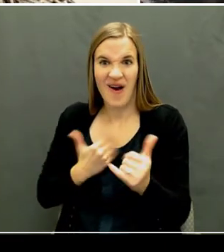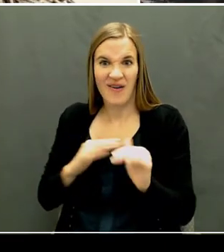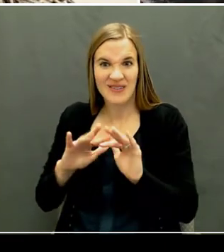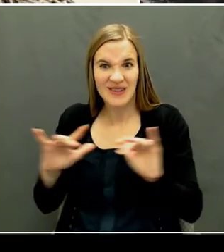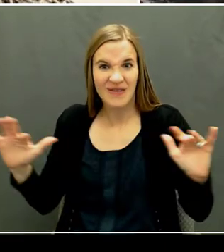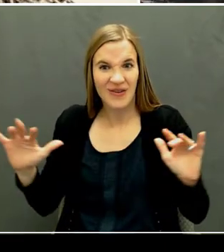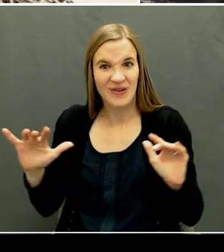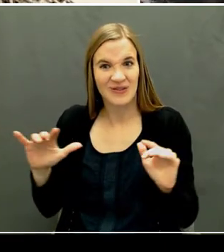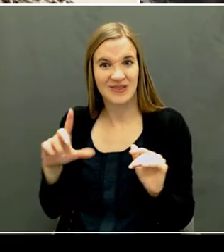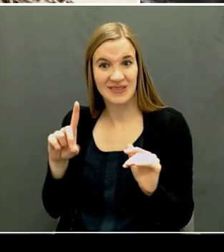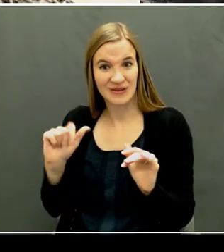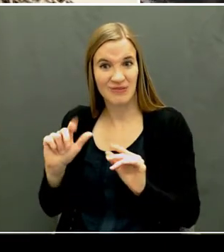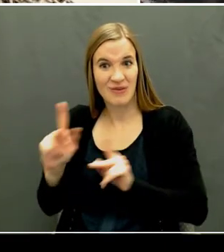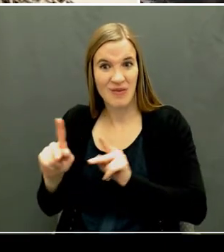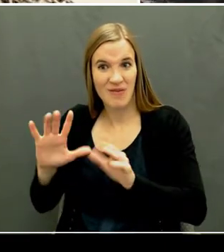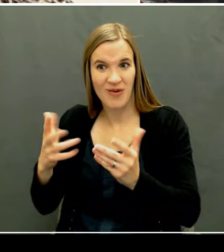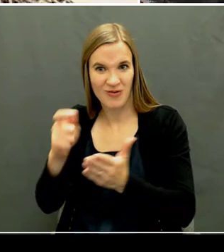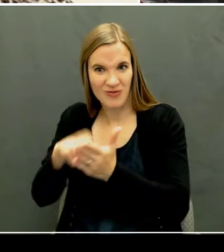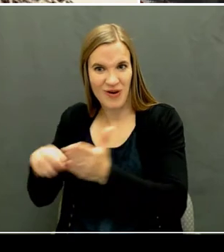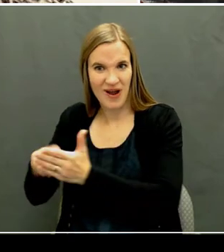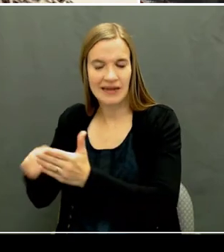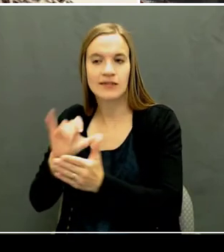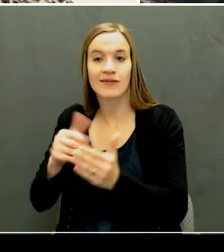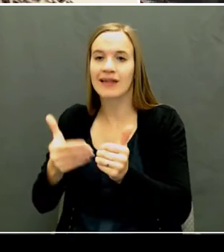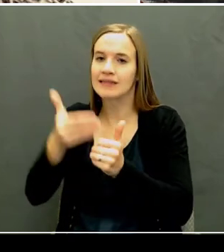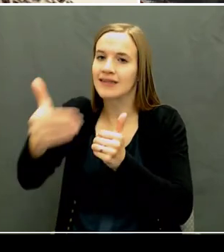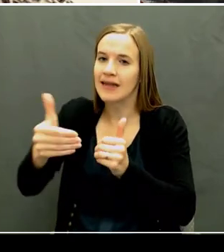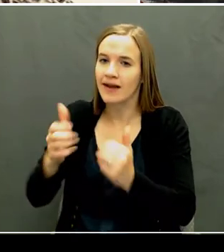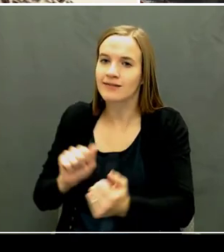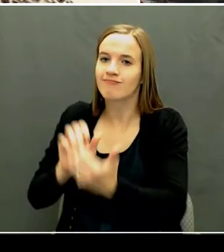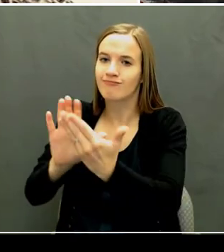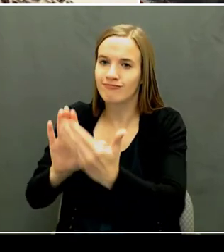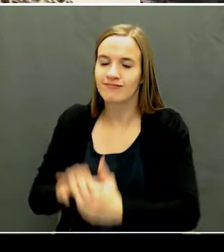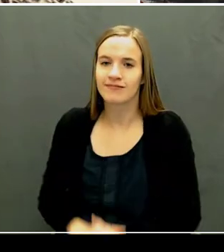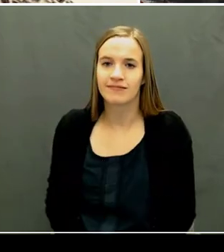Mark Leeper: is kind of bringing more of those people together and with some of that advocacy